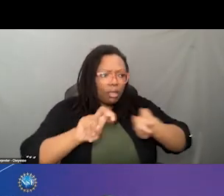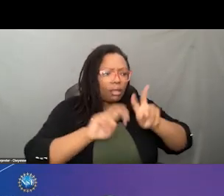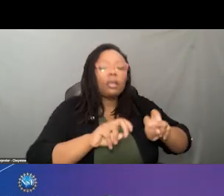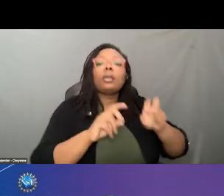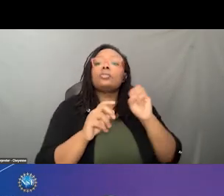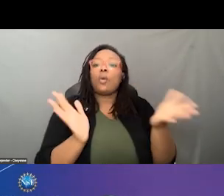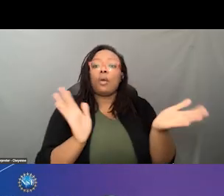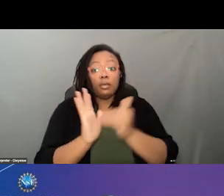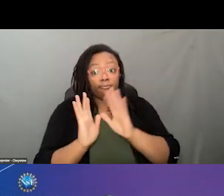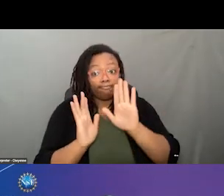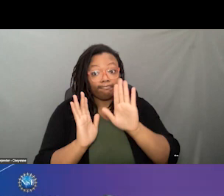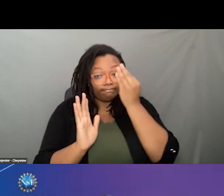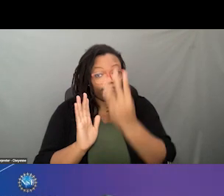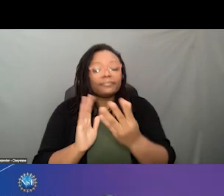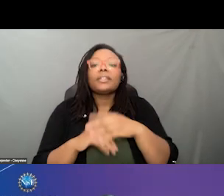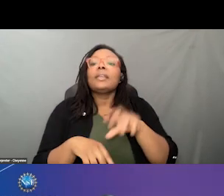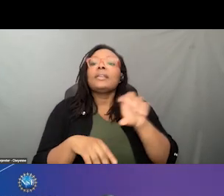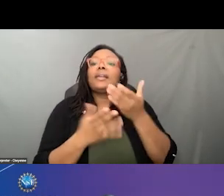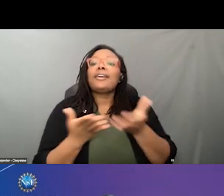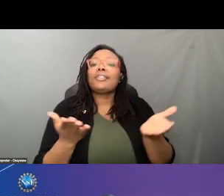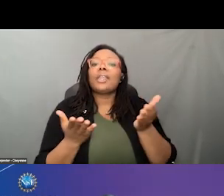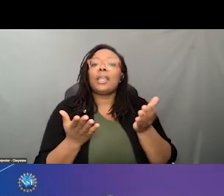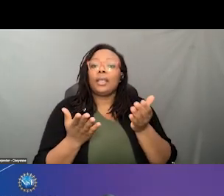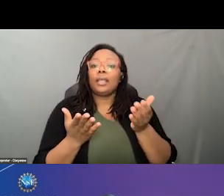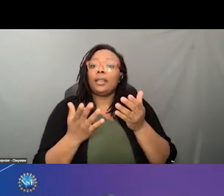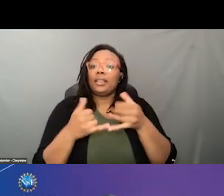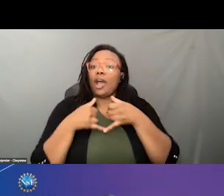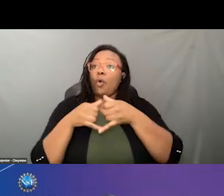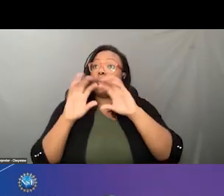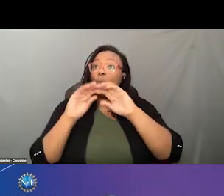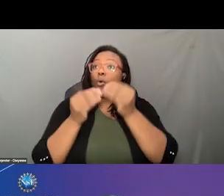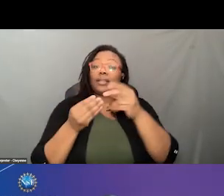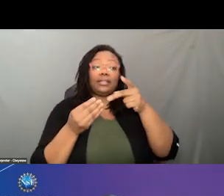So again, this is another thing that awardee organizations, PIs,